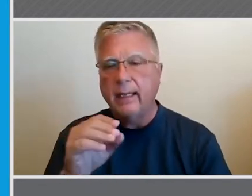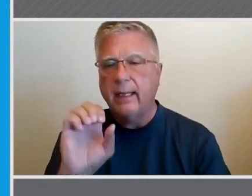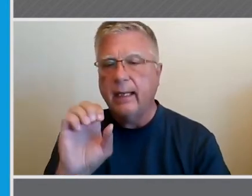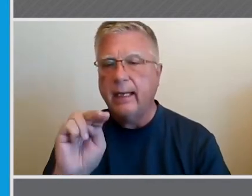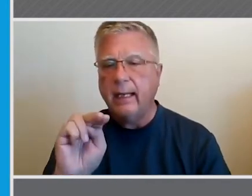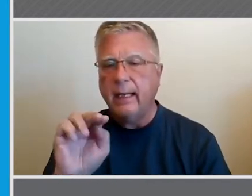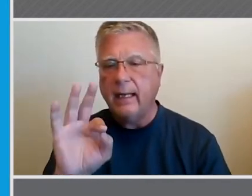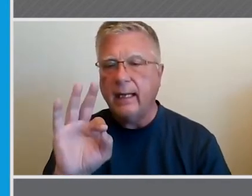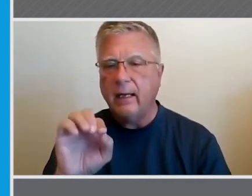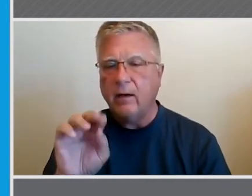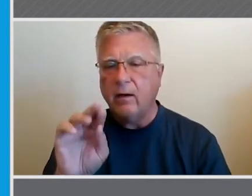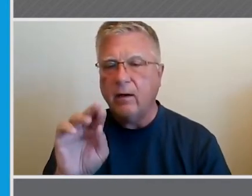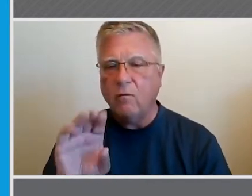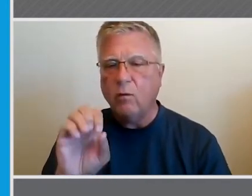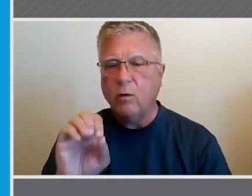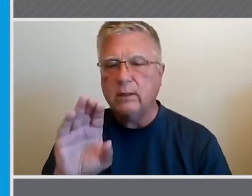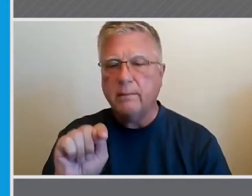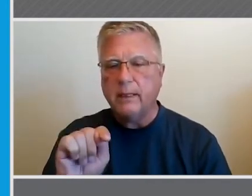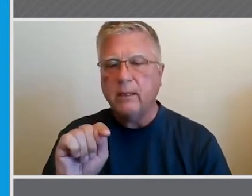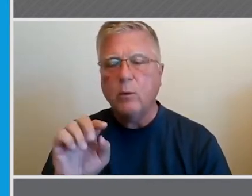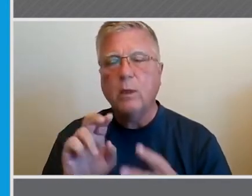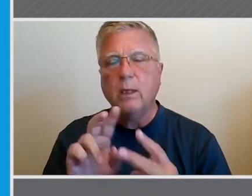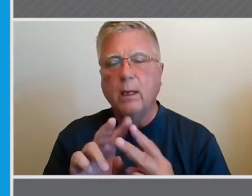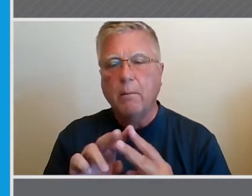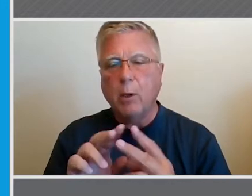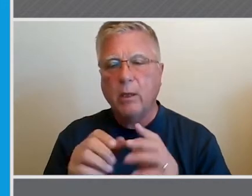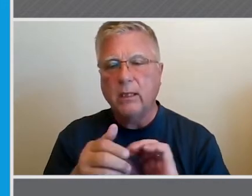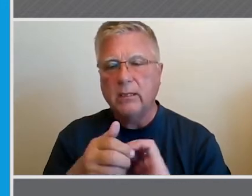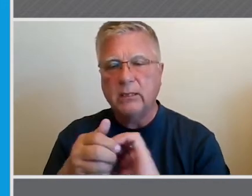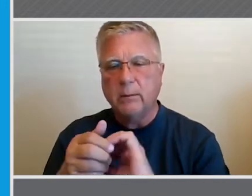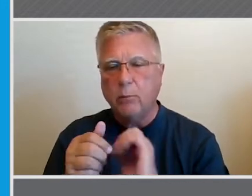in our partnership with, with the Fair Housing Partnership.